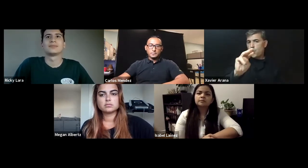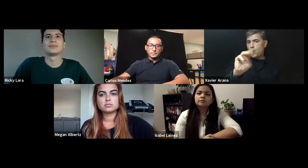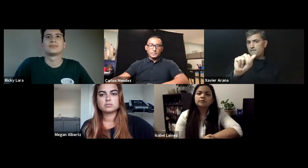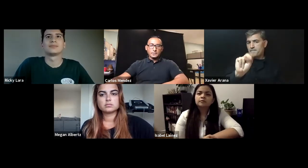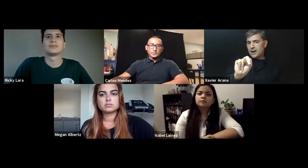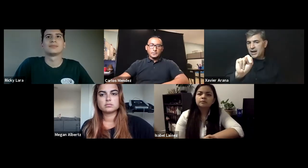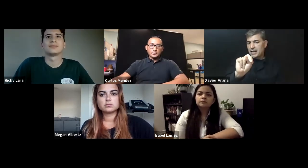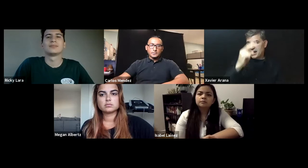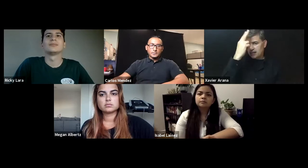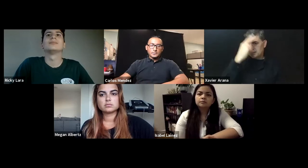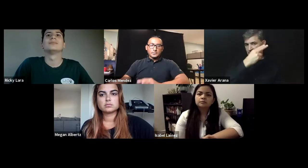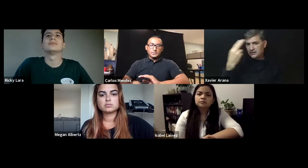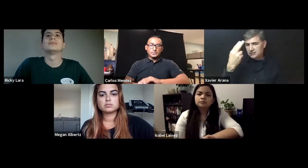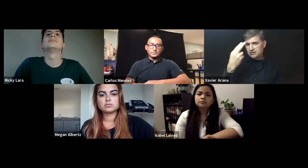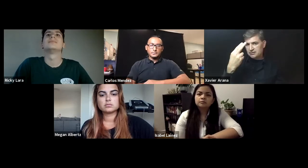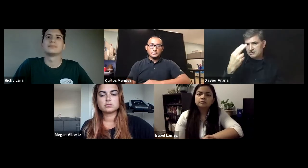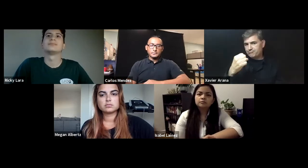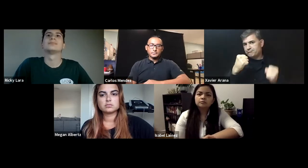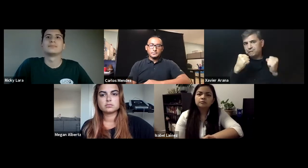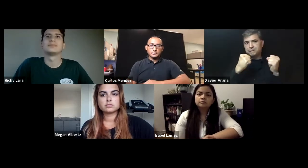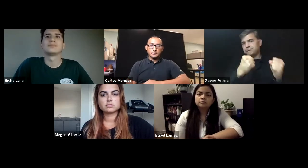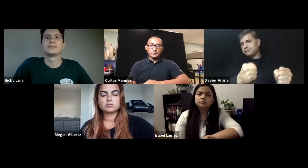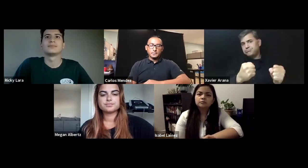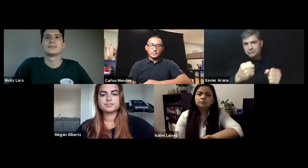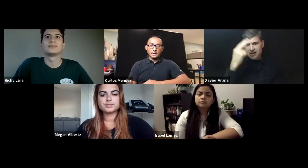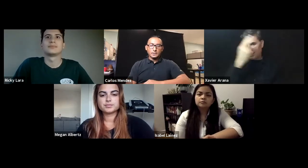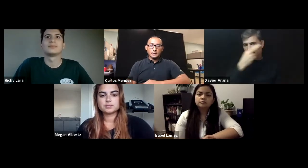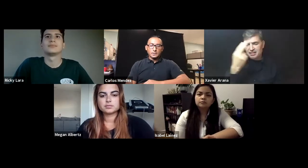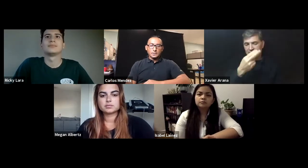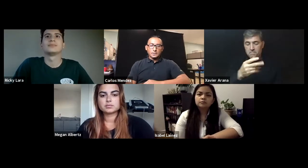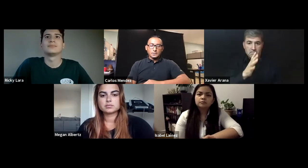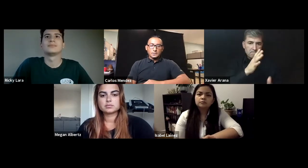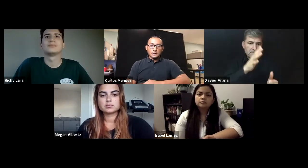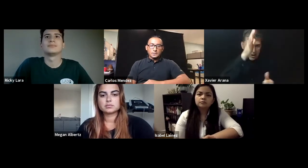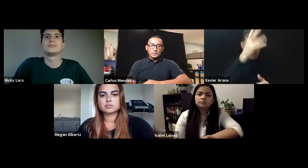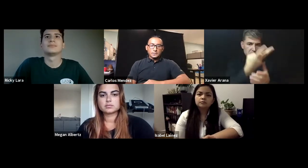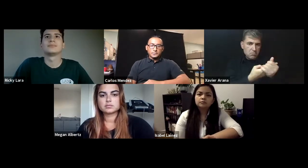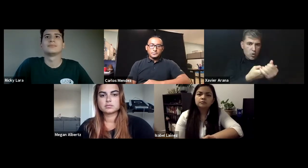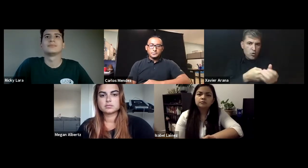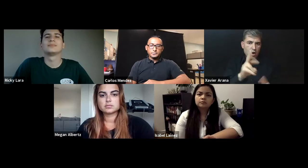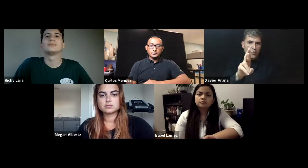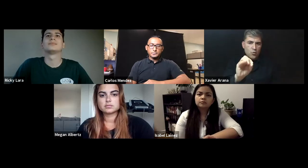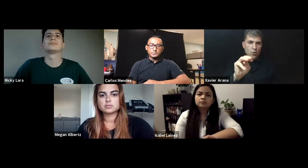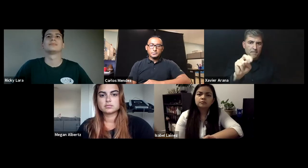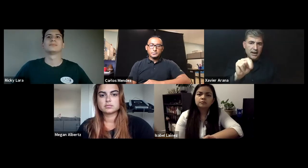I...I'm religion-- religious myself. I'm a Roman Catholic,